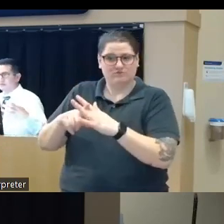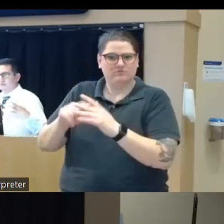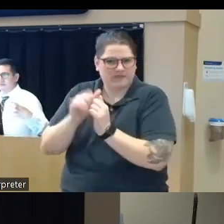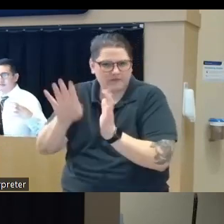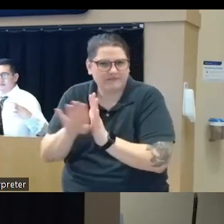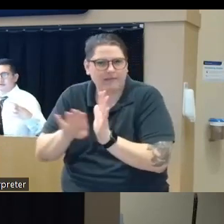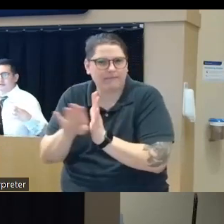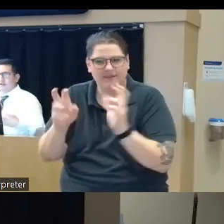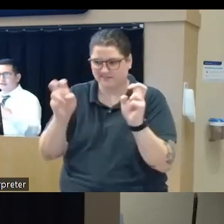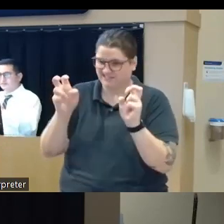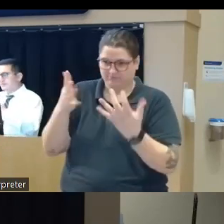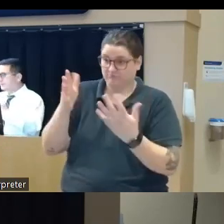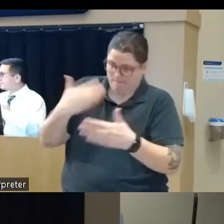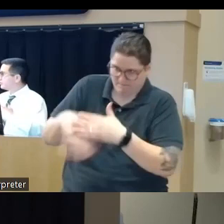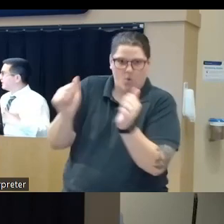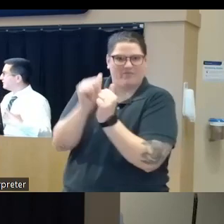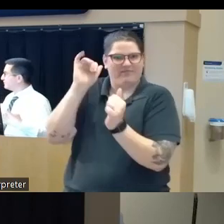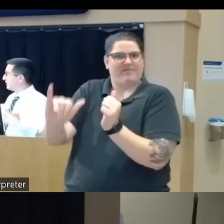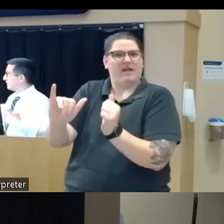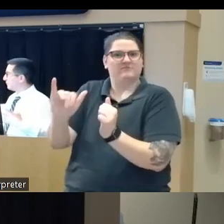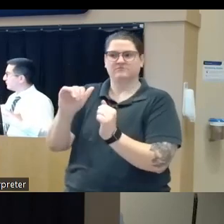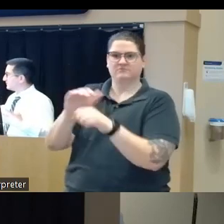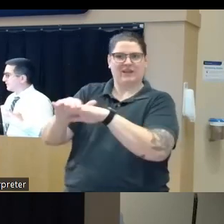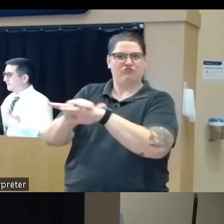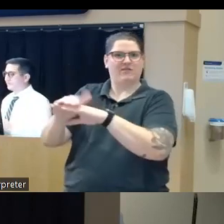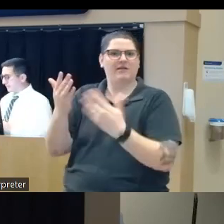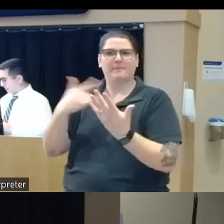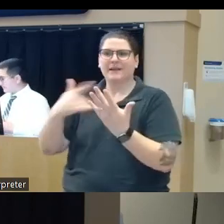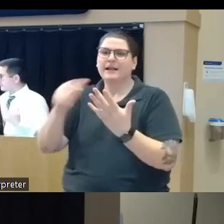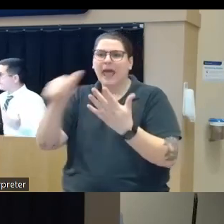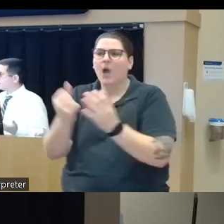amount of surface area and that's something that doesn't change a lot over time or at least not